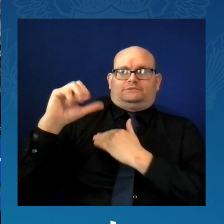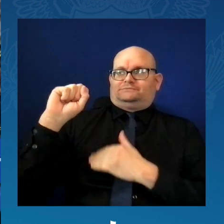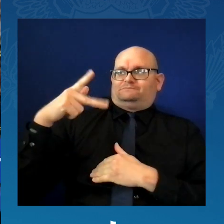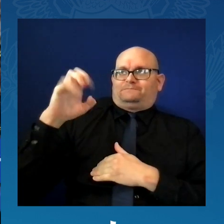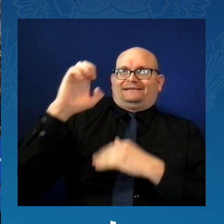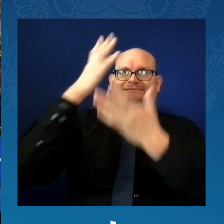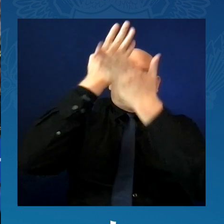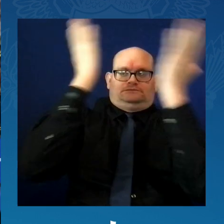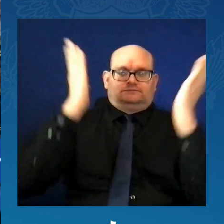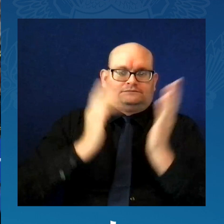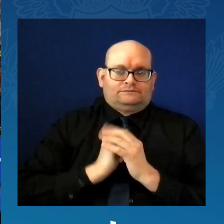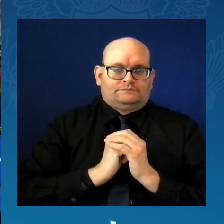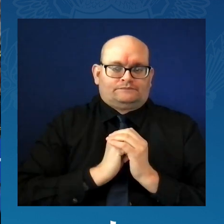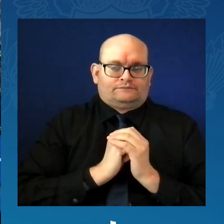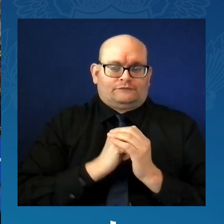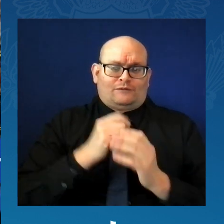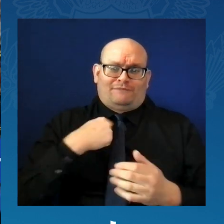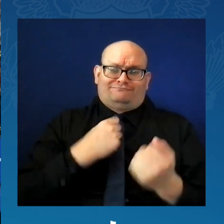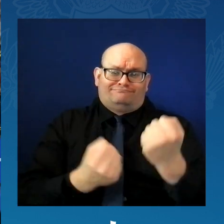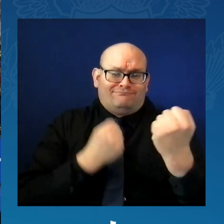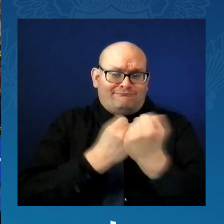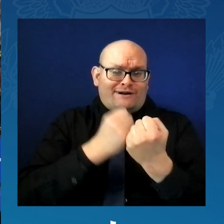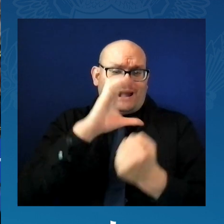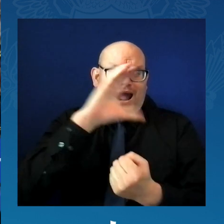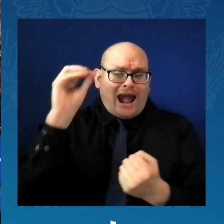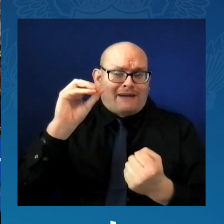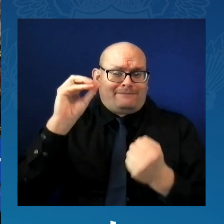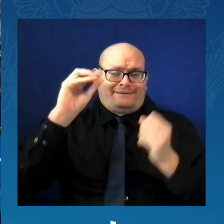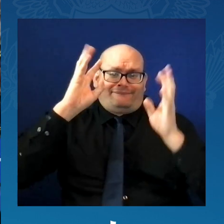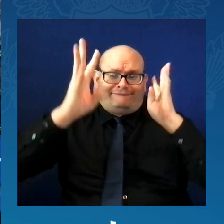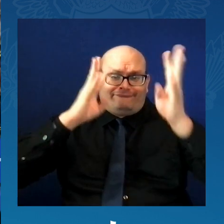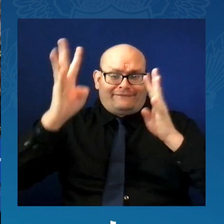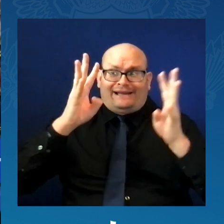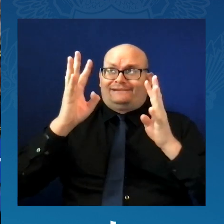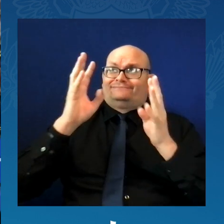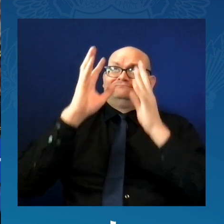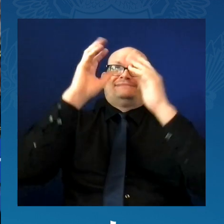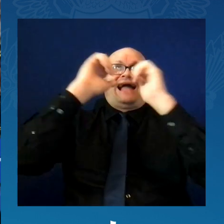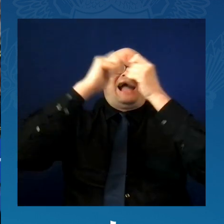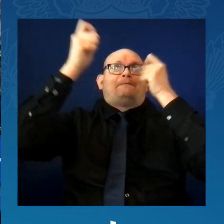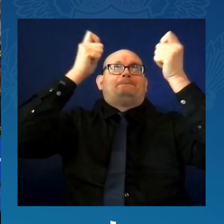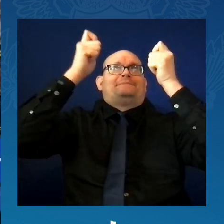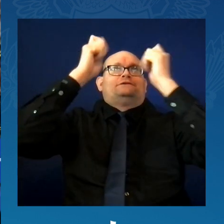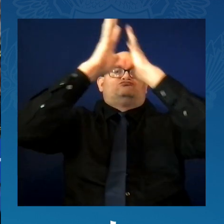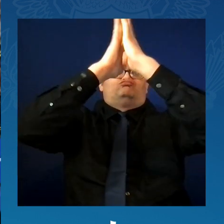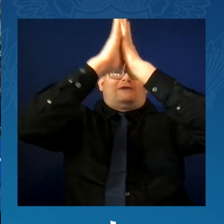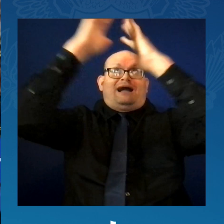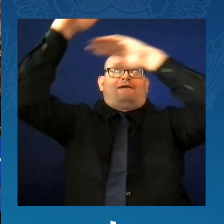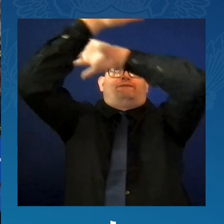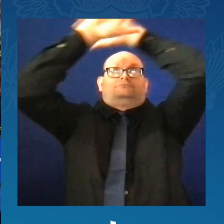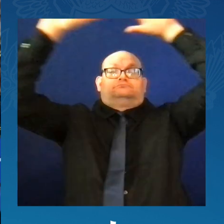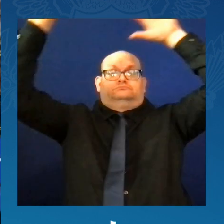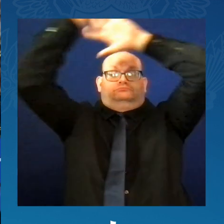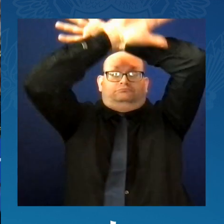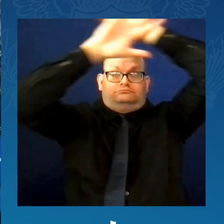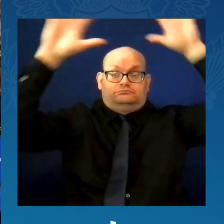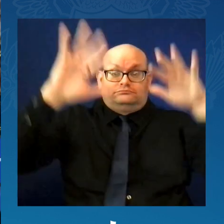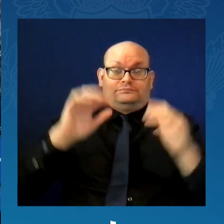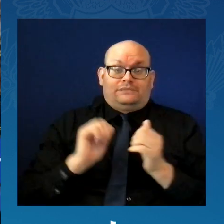and mission disposal. And we encourage our clients to implement these and other solutions, just as we in the insurance community